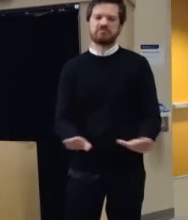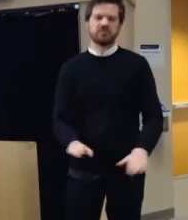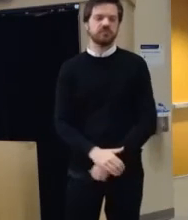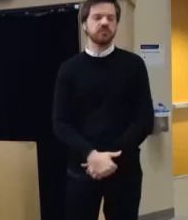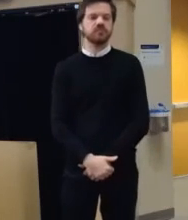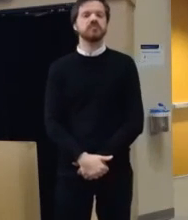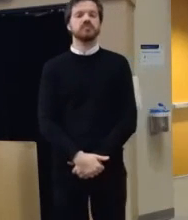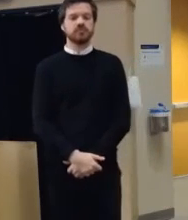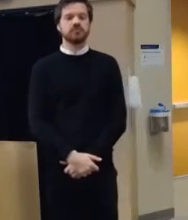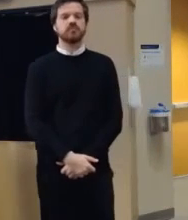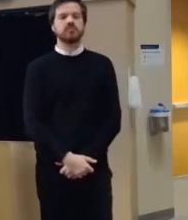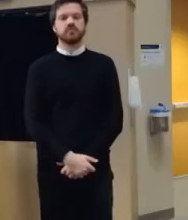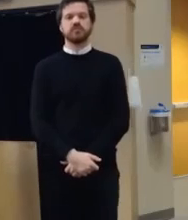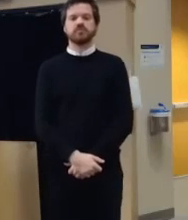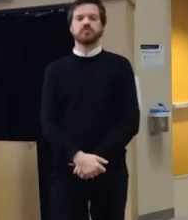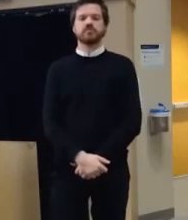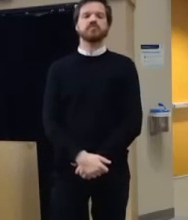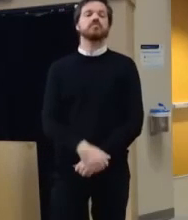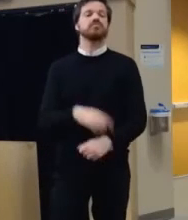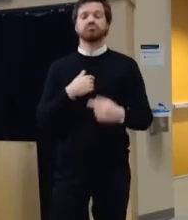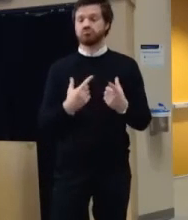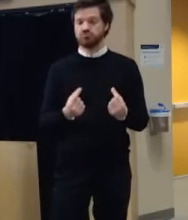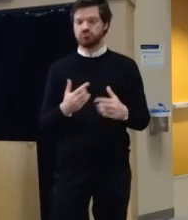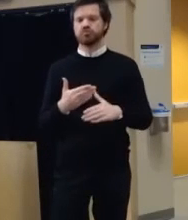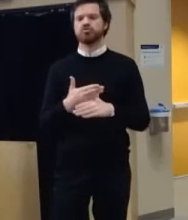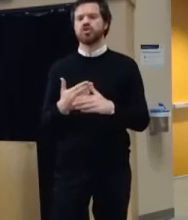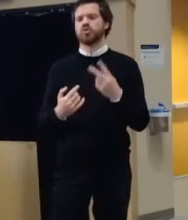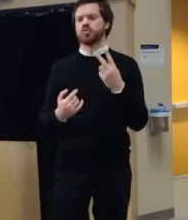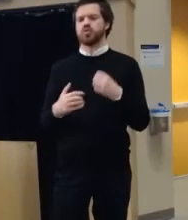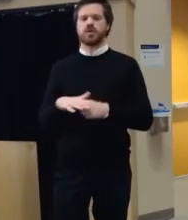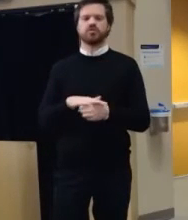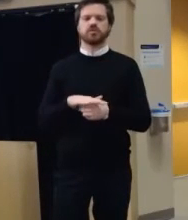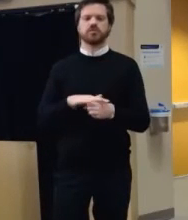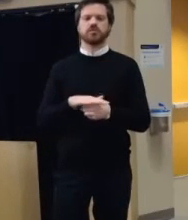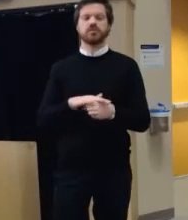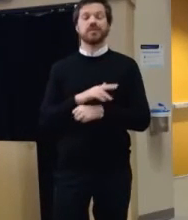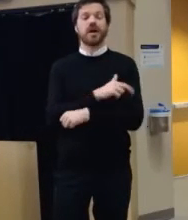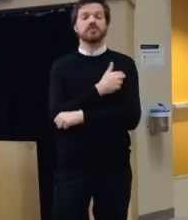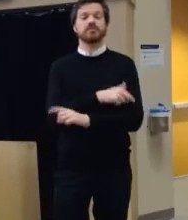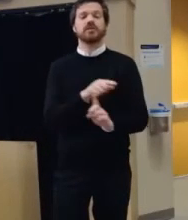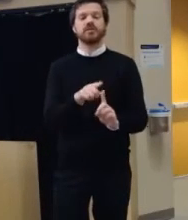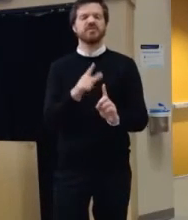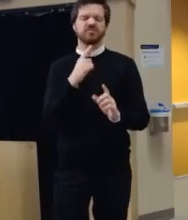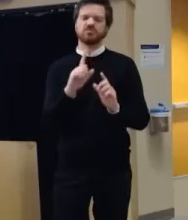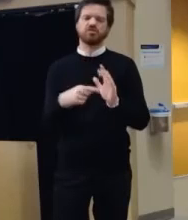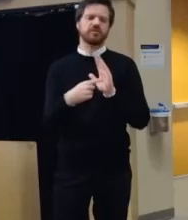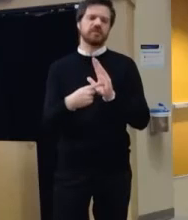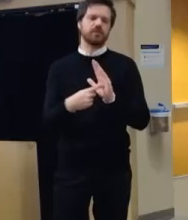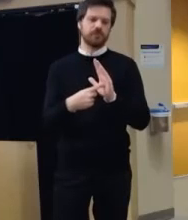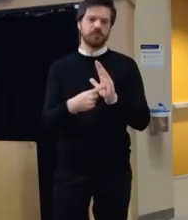I'm going to um share with you the two areas um of the hospital these are just examples um where